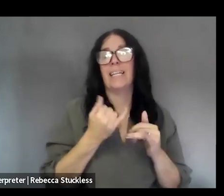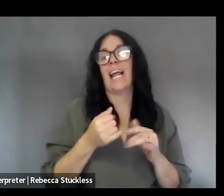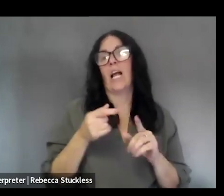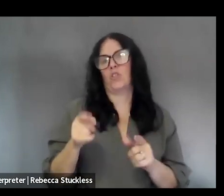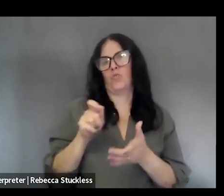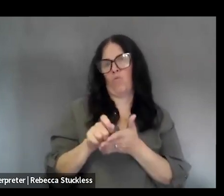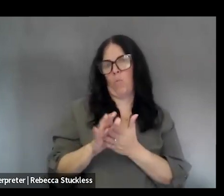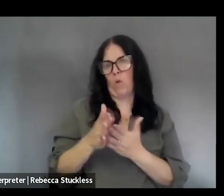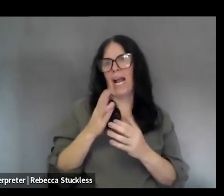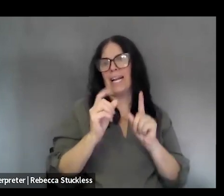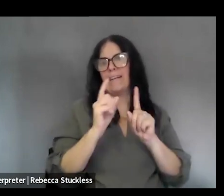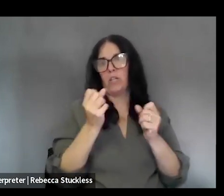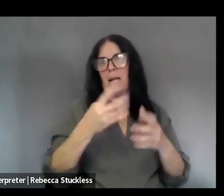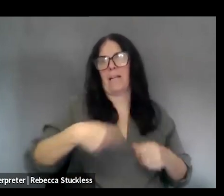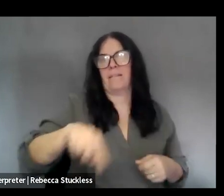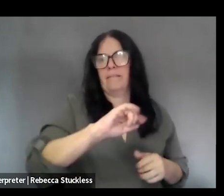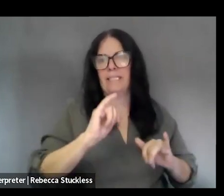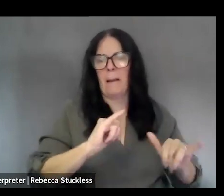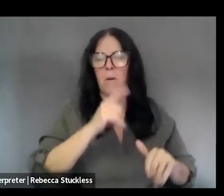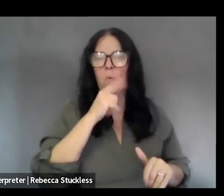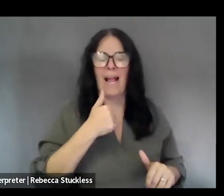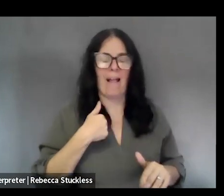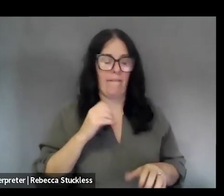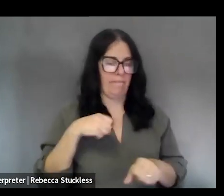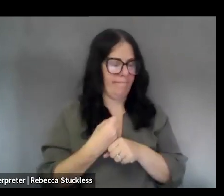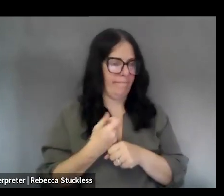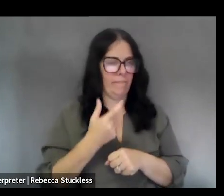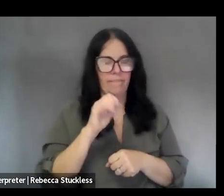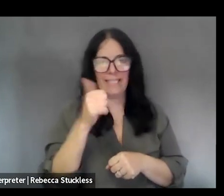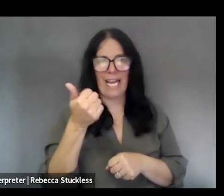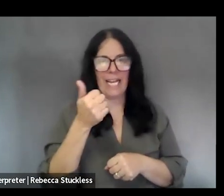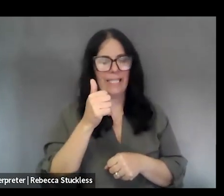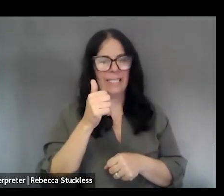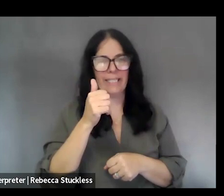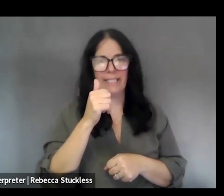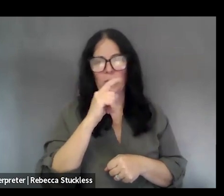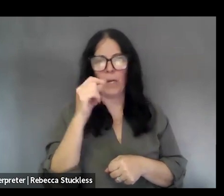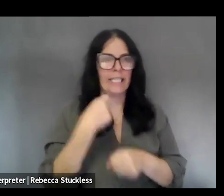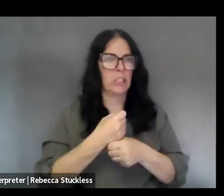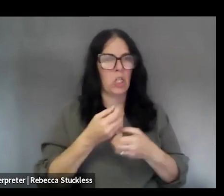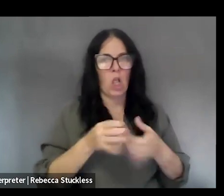like us who have just had these like decades lost to question mark, don't know what's going on.